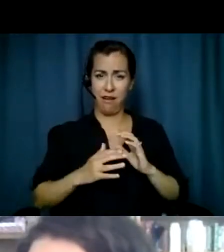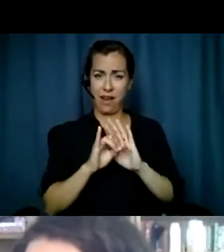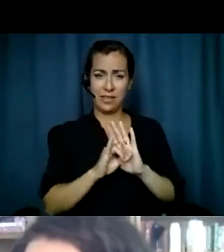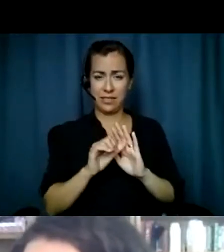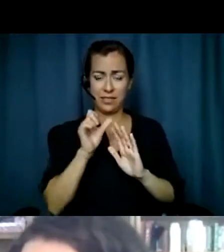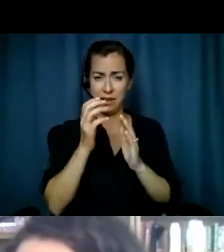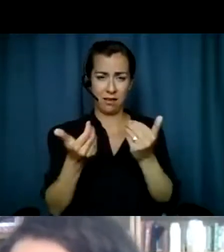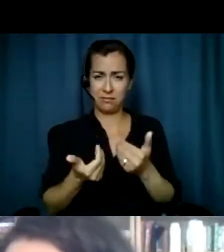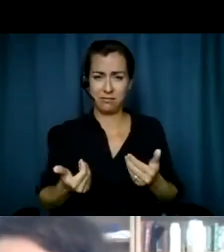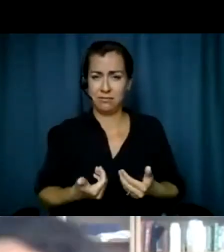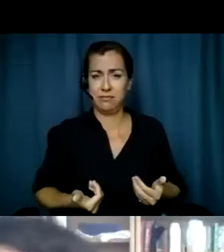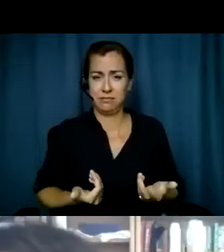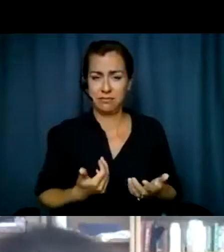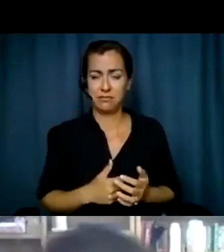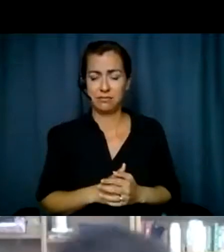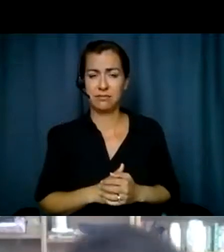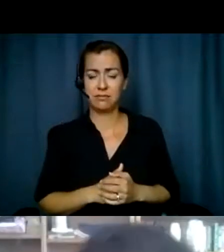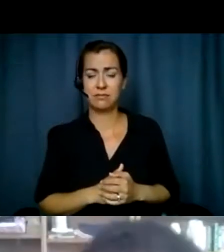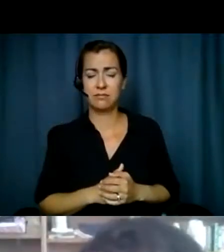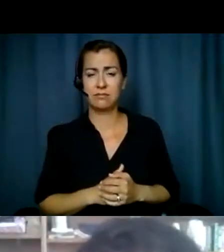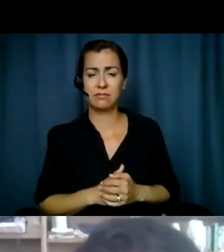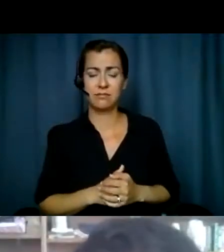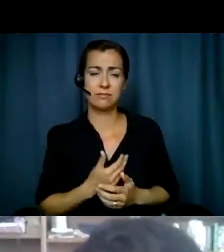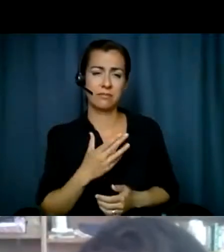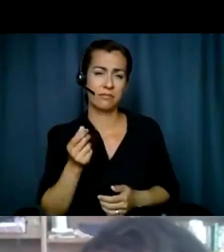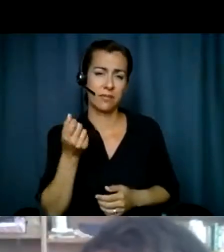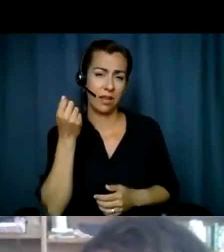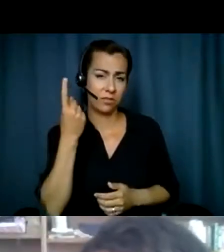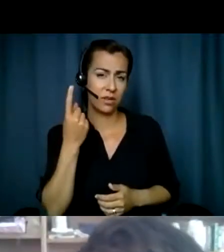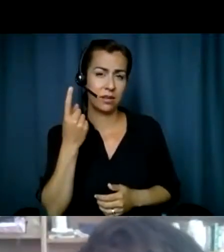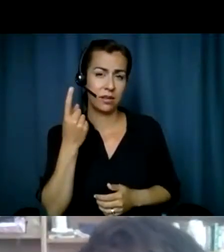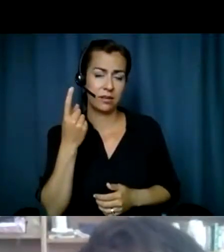certainly don't have enough leaders with disabilities. So until we really